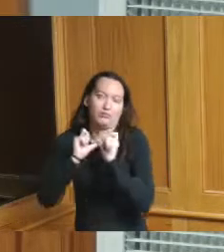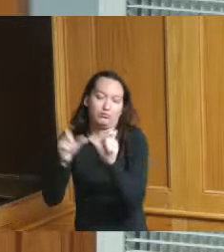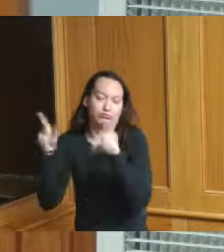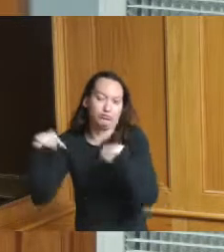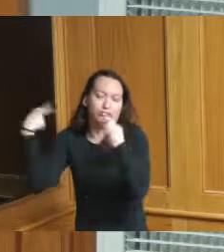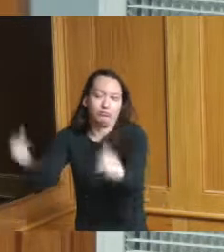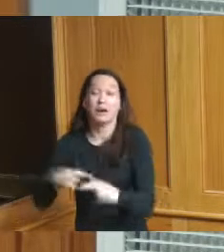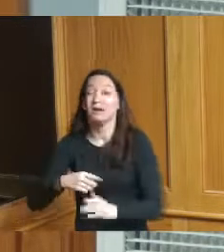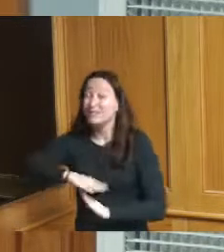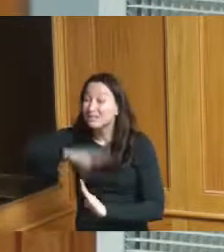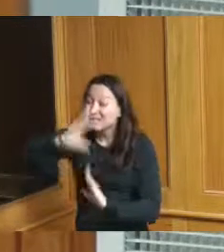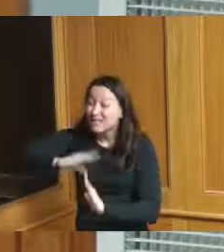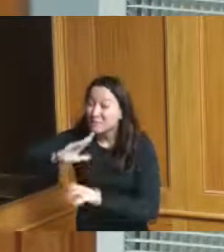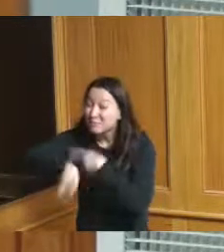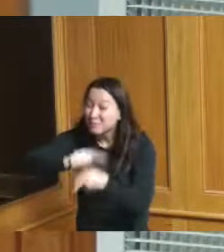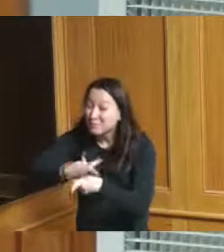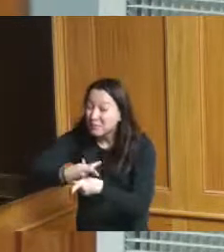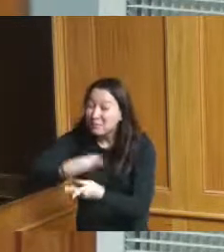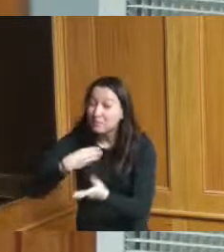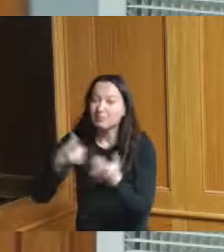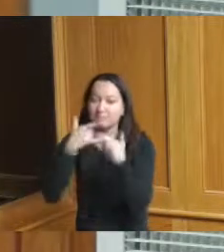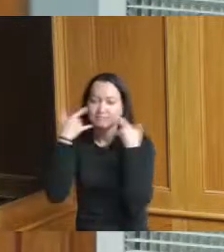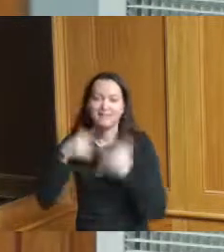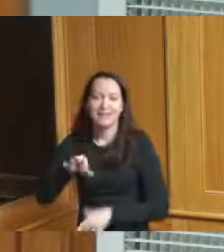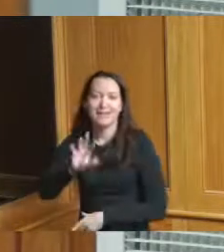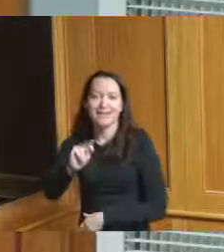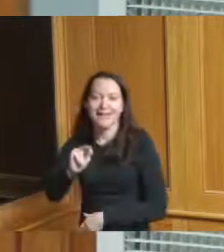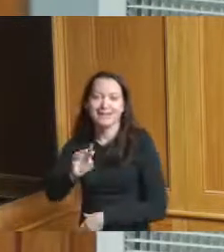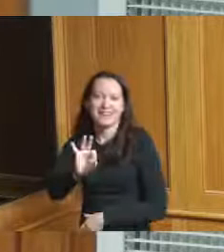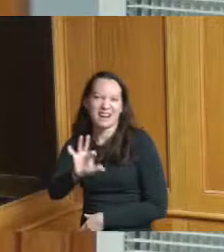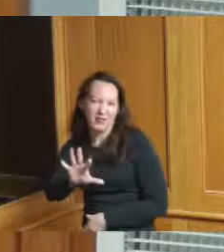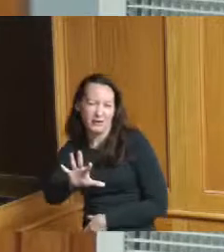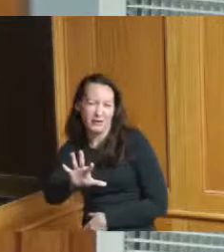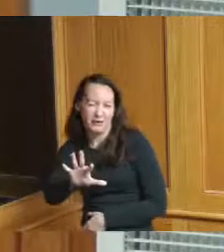the best kind of mass that you can purchase is an n95 mask and that's what you see if